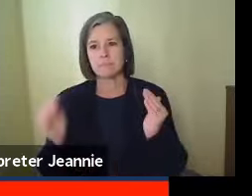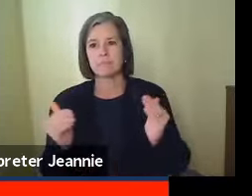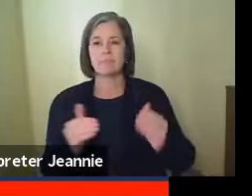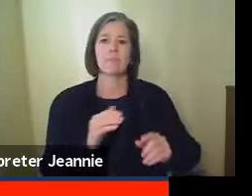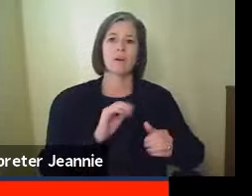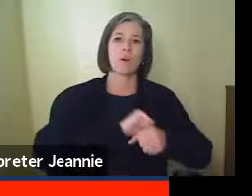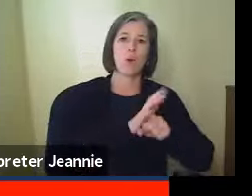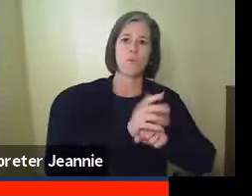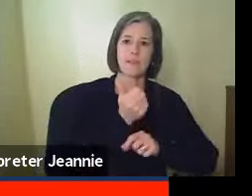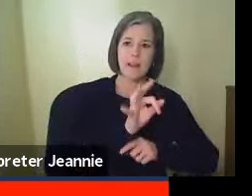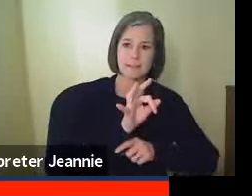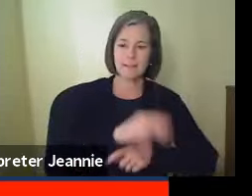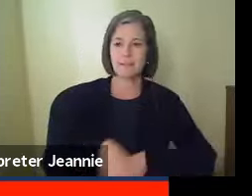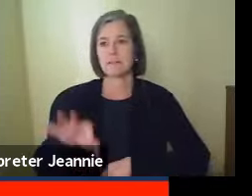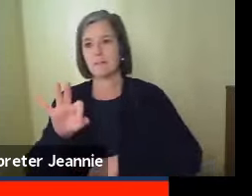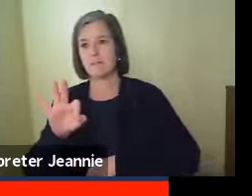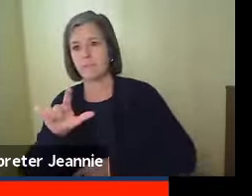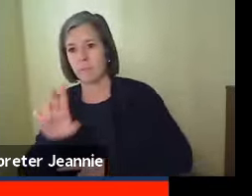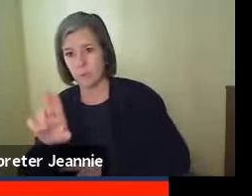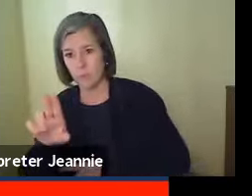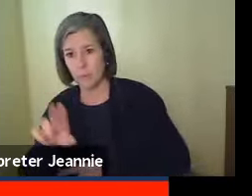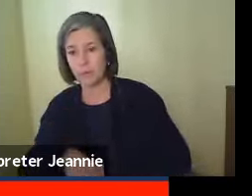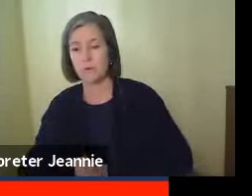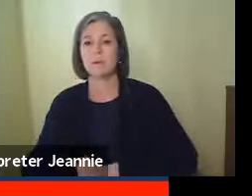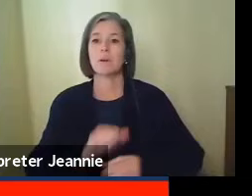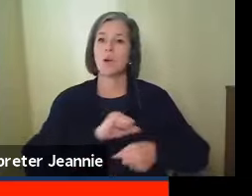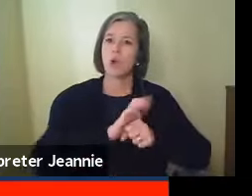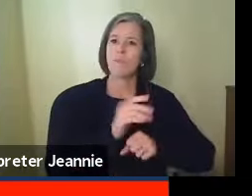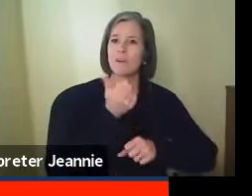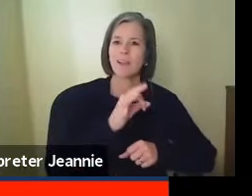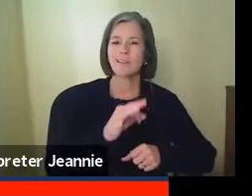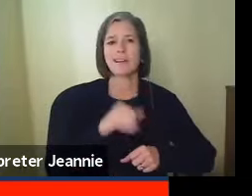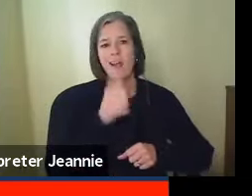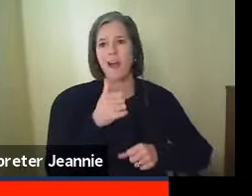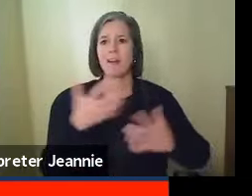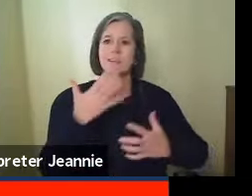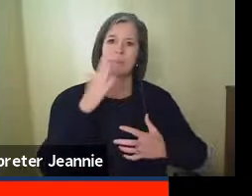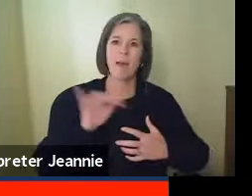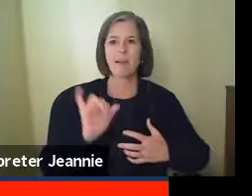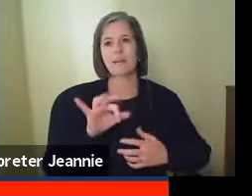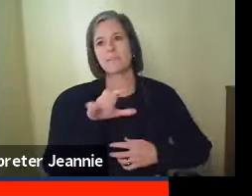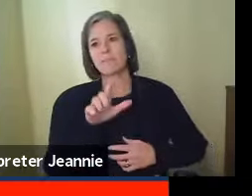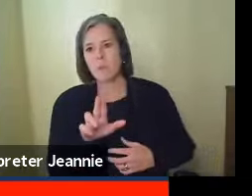and that COVID-19 is not as deadly as the flu. There have been five pandemics